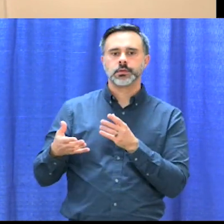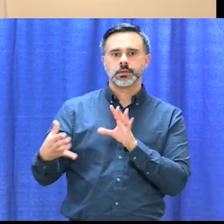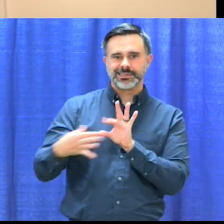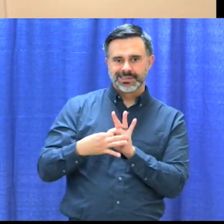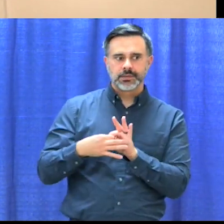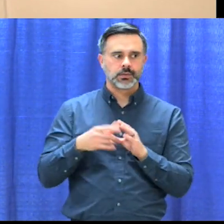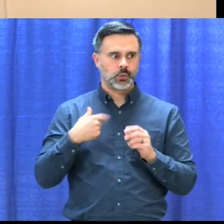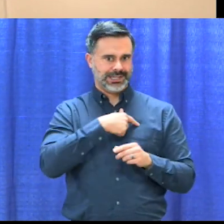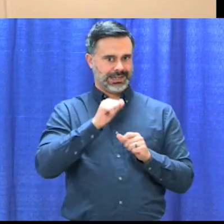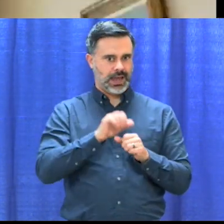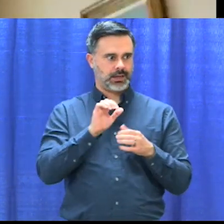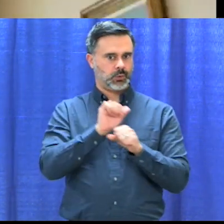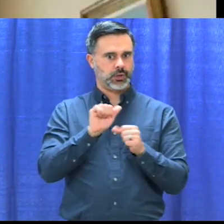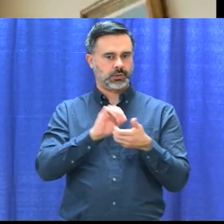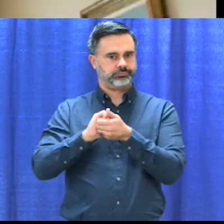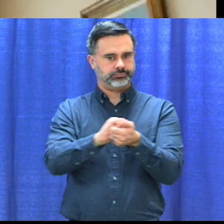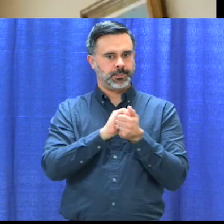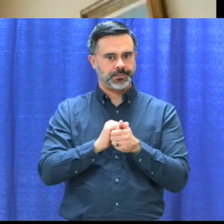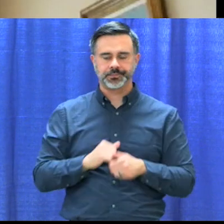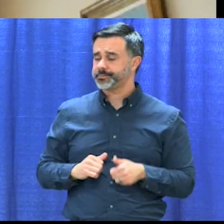[Aguiar Curry speaking] Great and Rob if you're available.